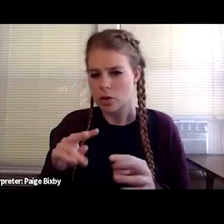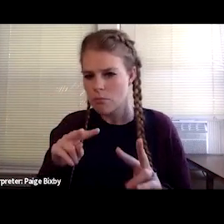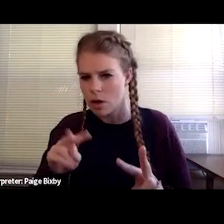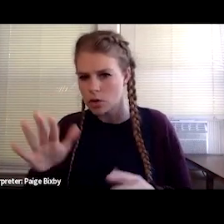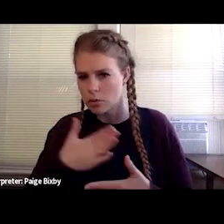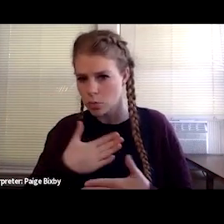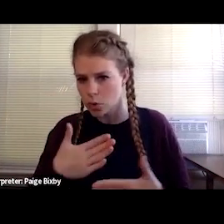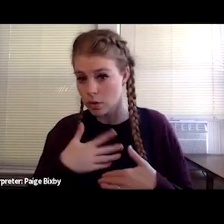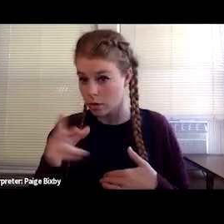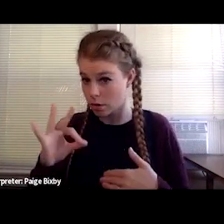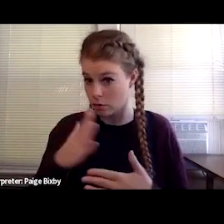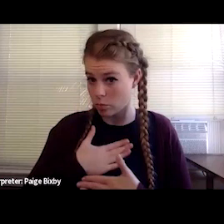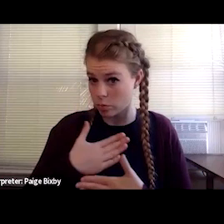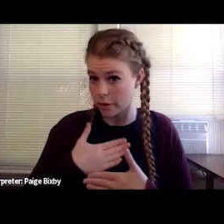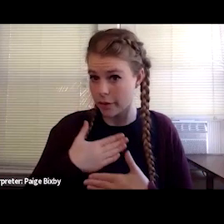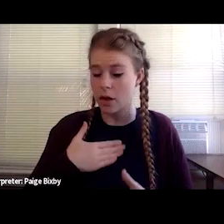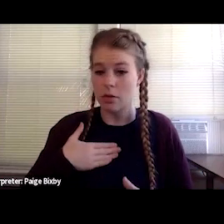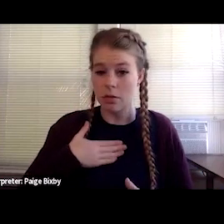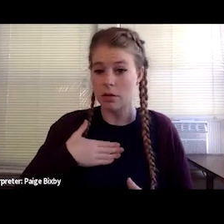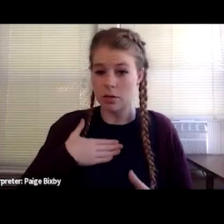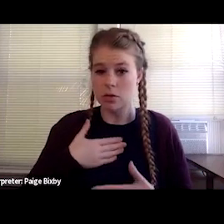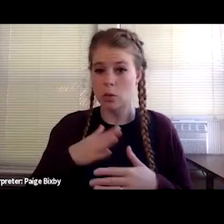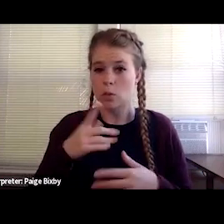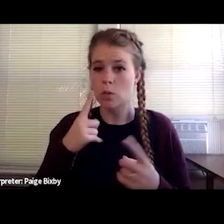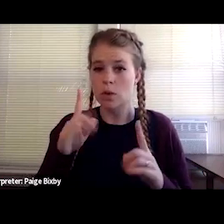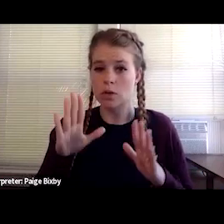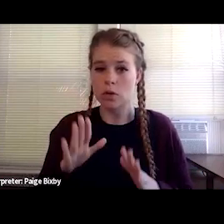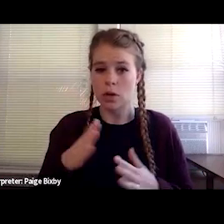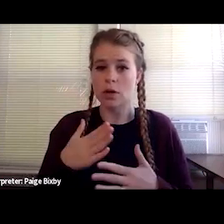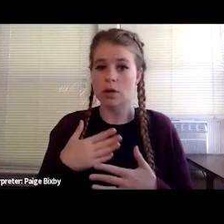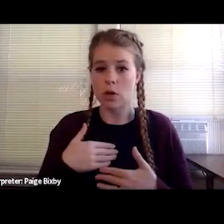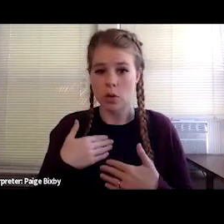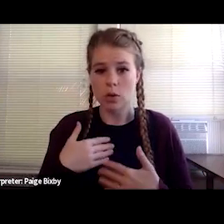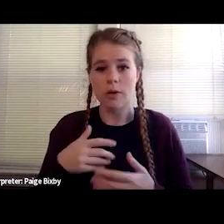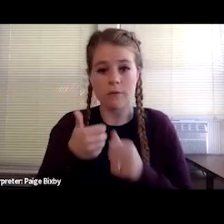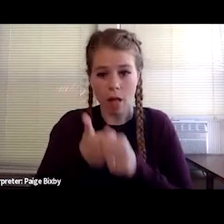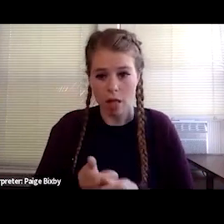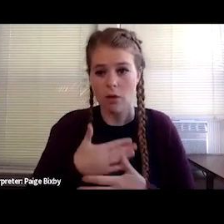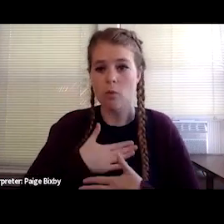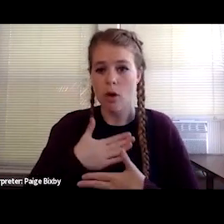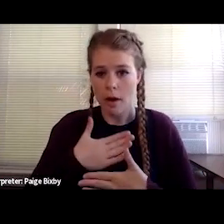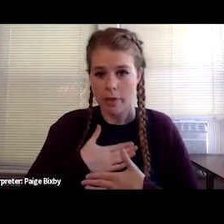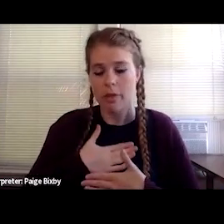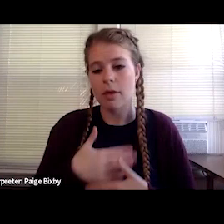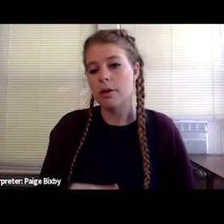If they're breathing, the sternum rub works great to go in and out with their breaths. If you follow their breathing pattern,